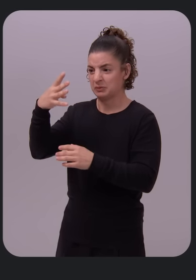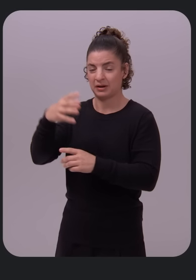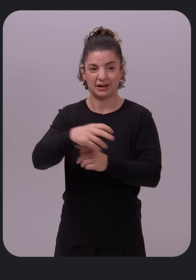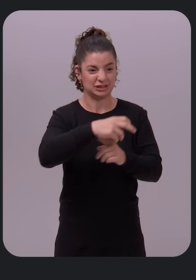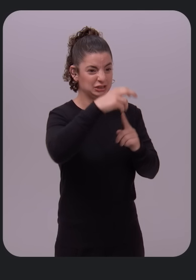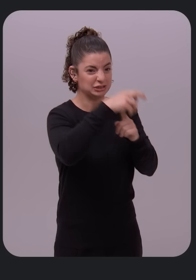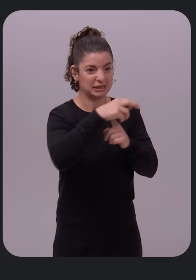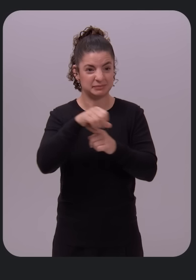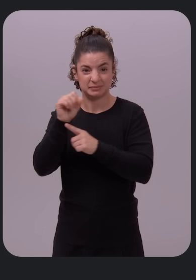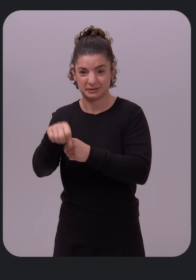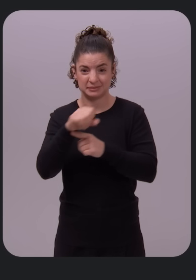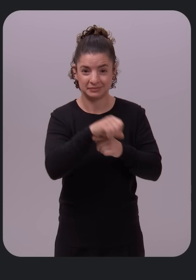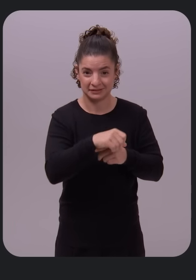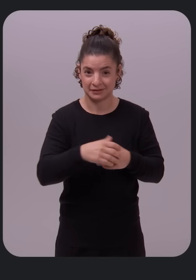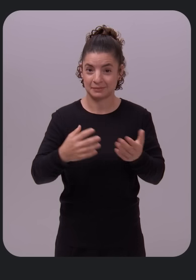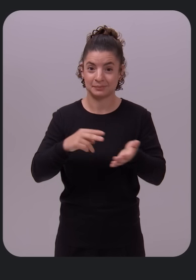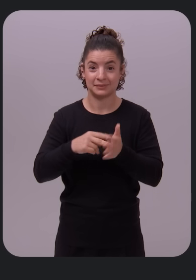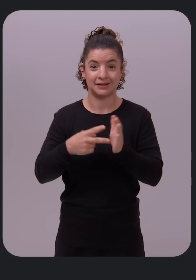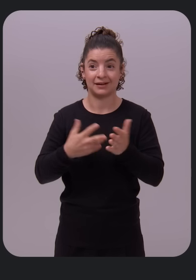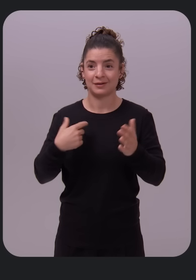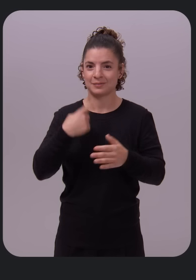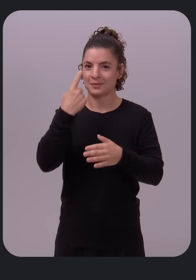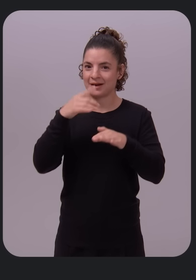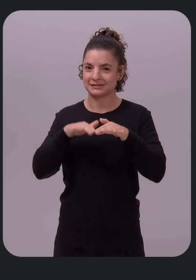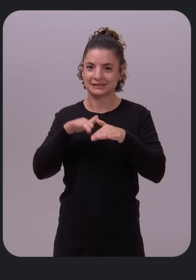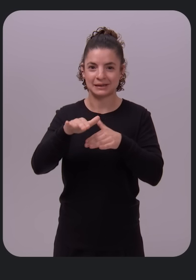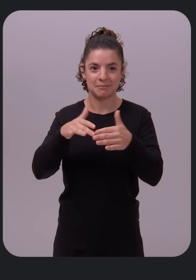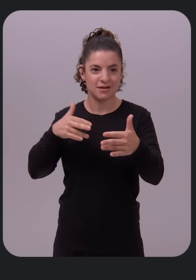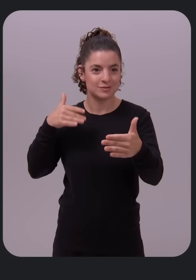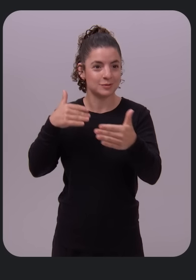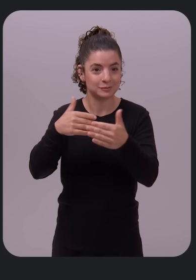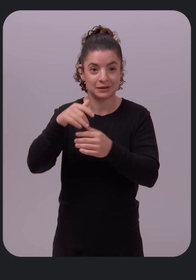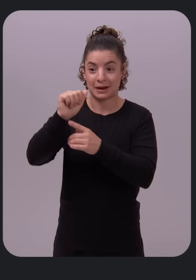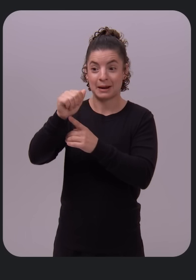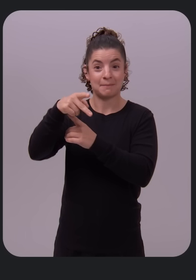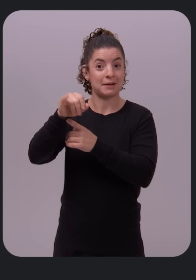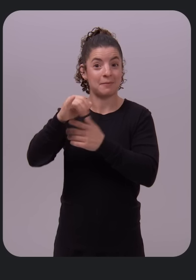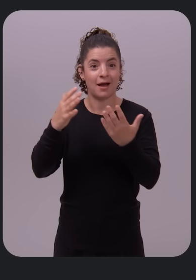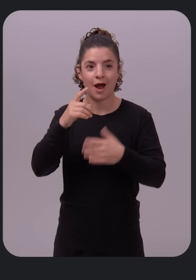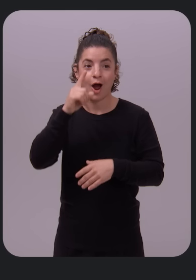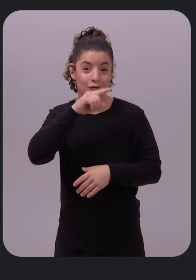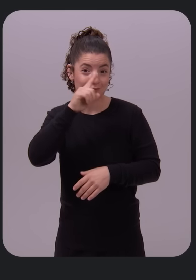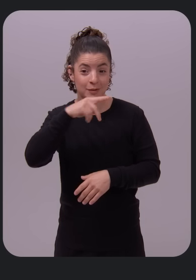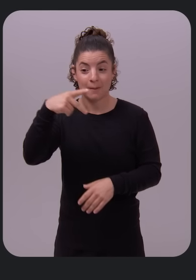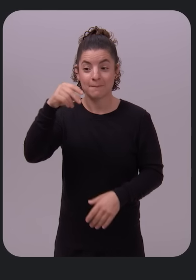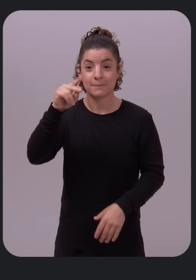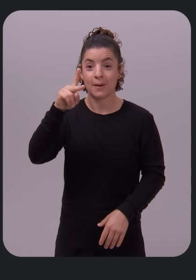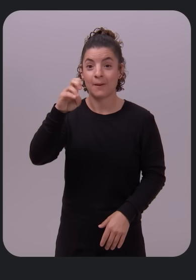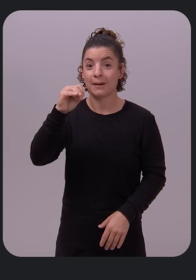bringing us one step closer to achieving API-- Artificial Pokemon Intelligence.